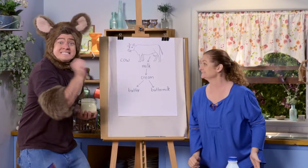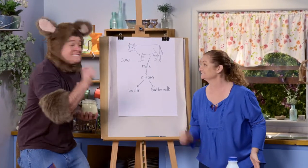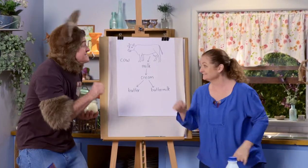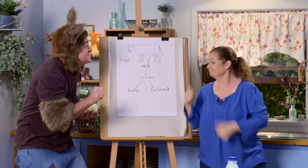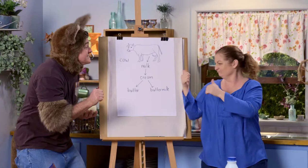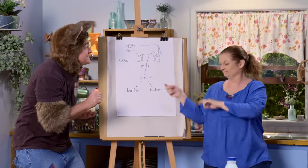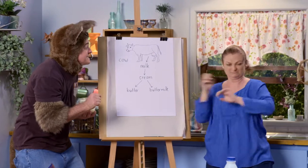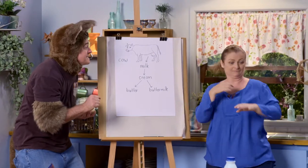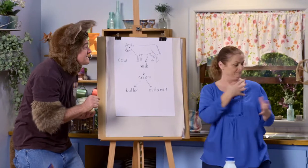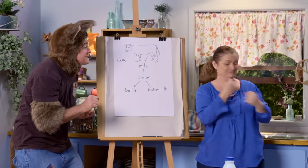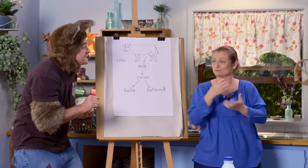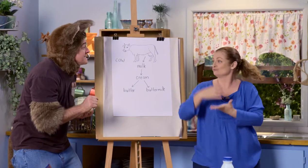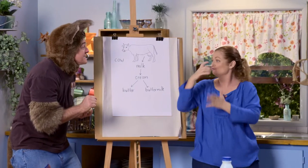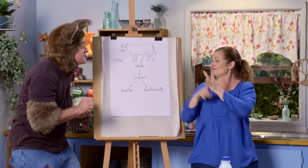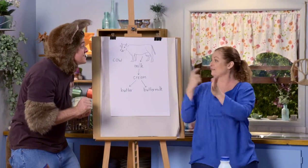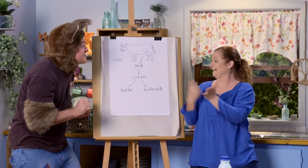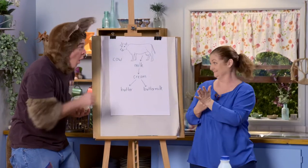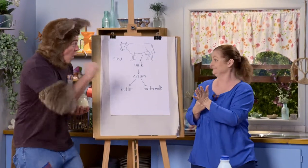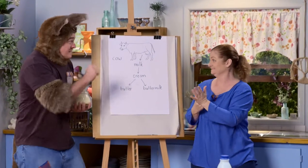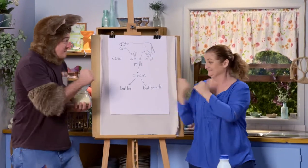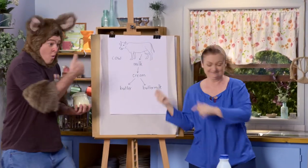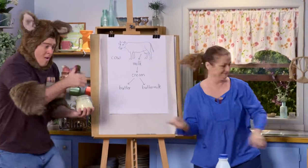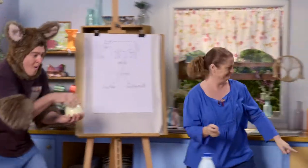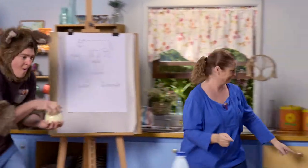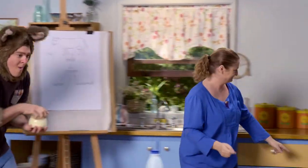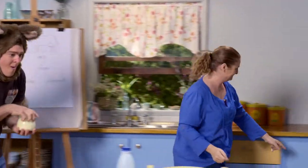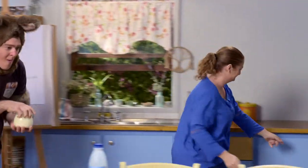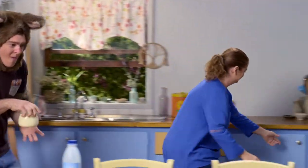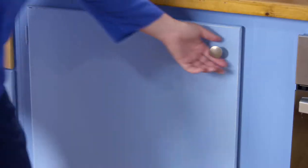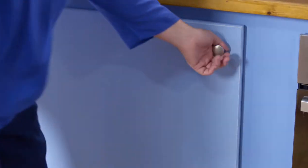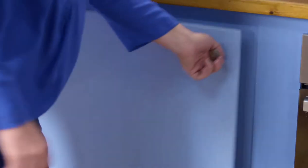Oh, yes! OK. You put that on the table and I'll grab a jar. OK.